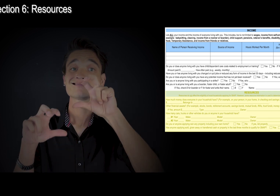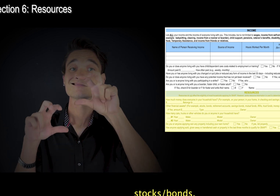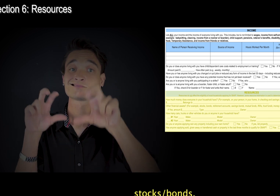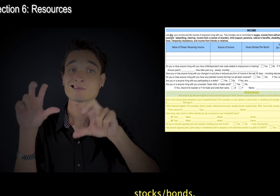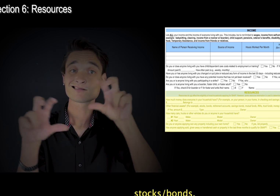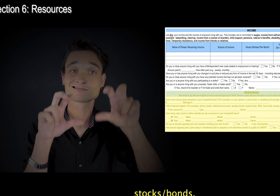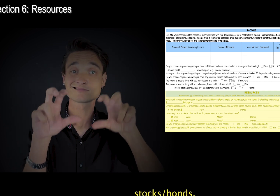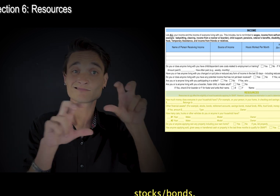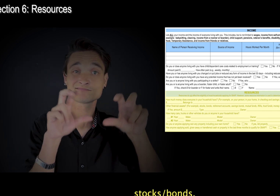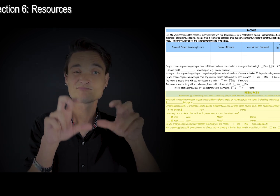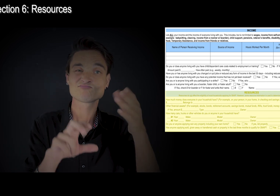stocks/bonds,